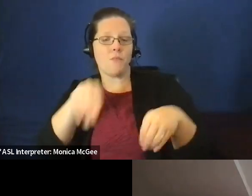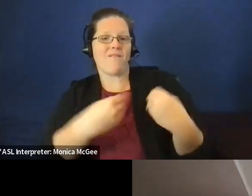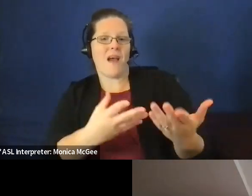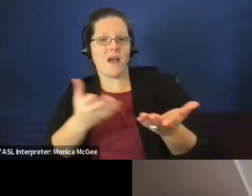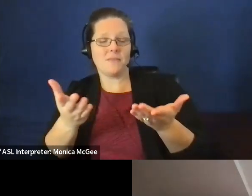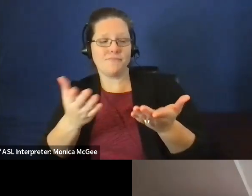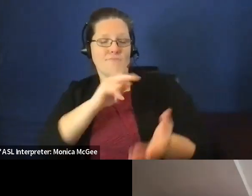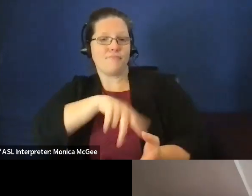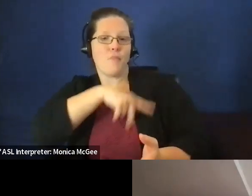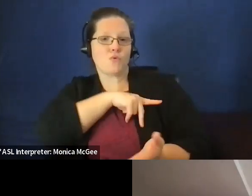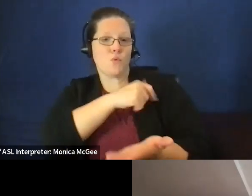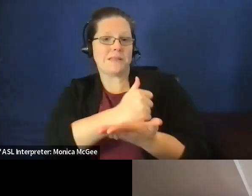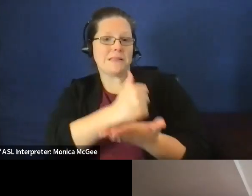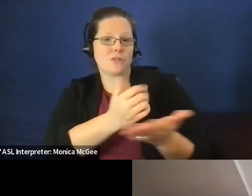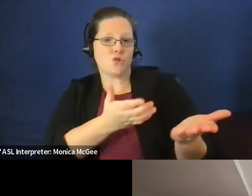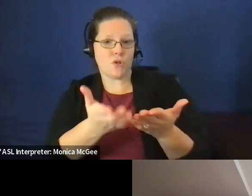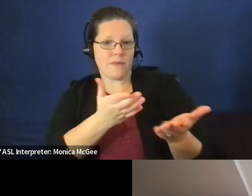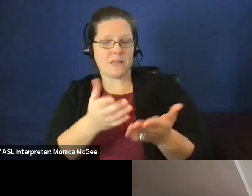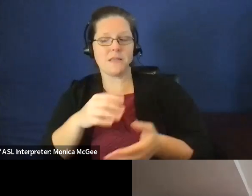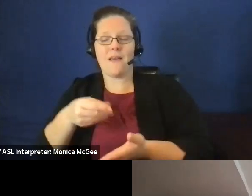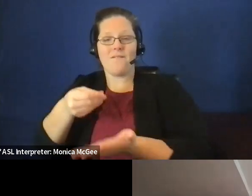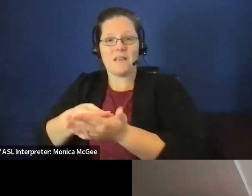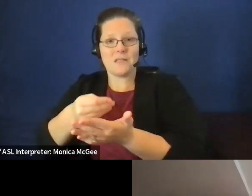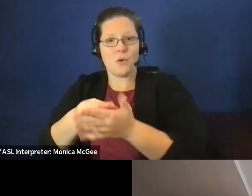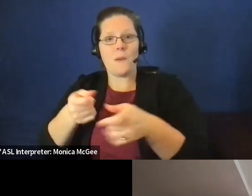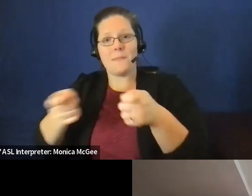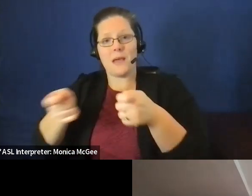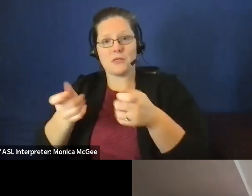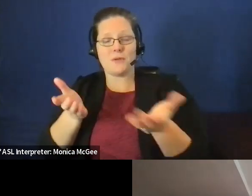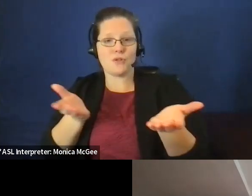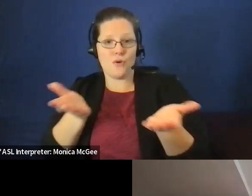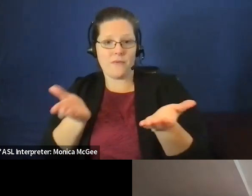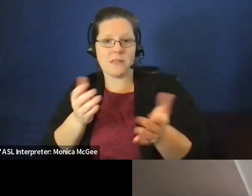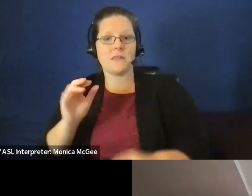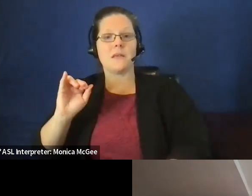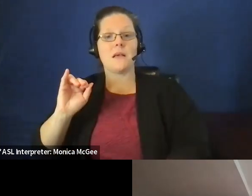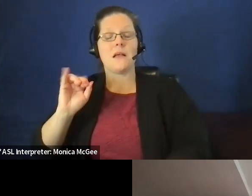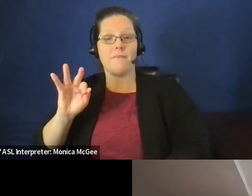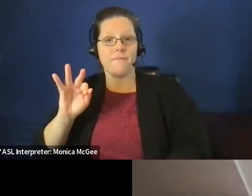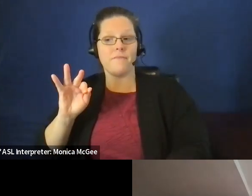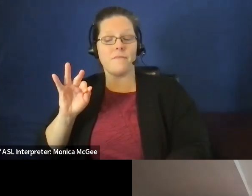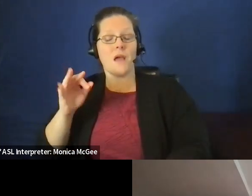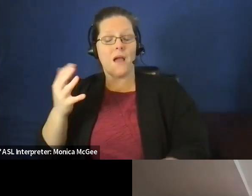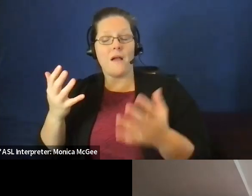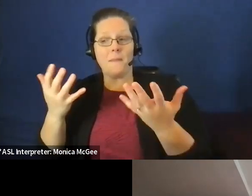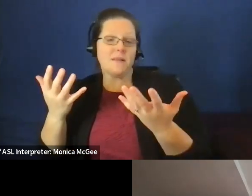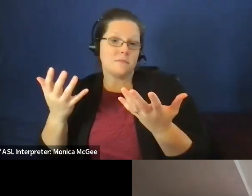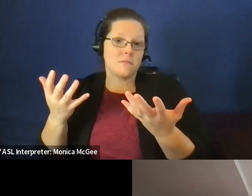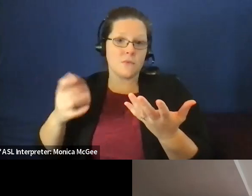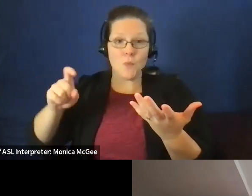take in these activities now, perhaps you know you don't serve personal